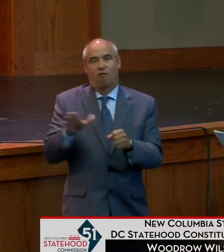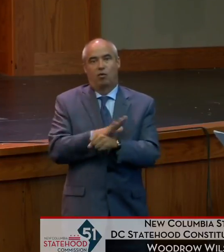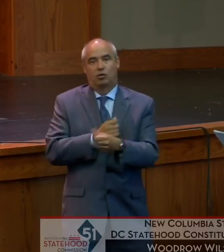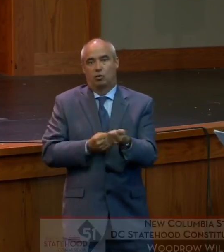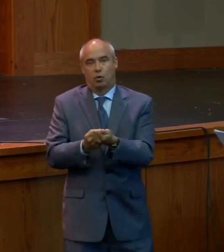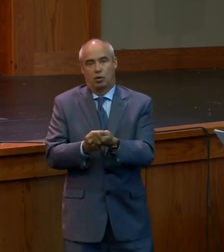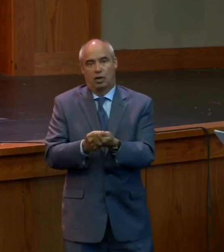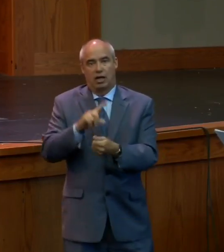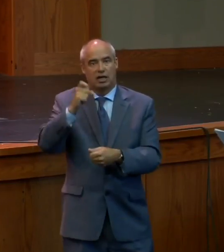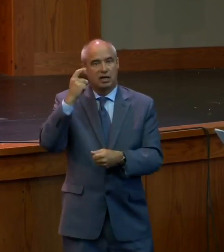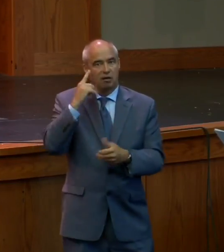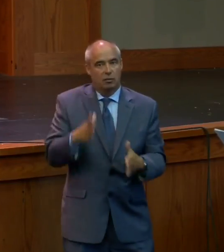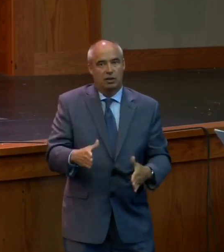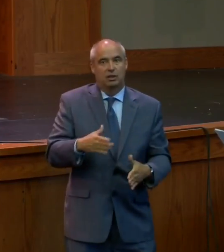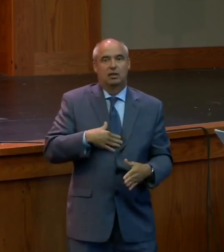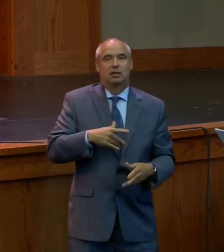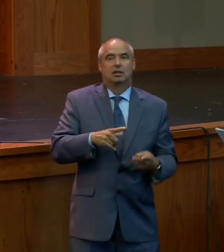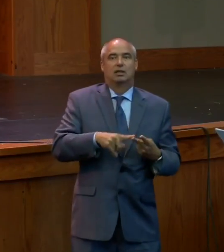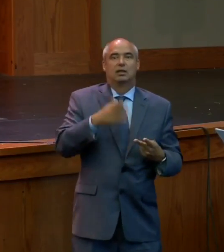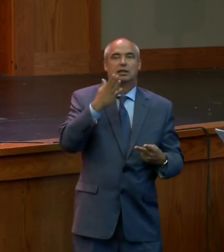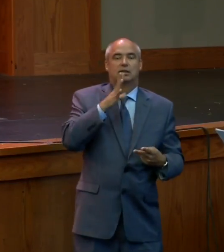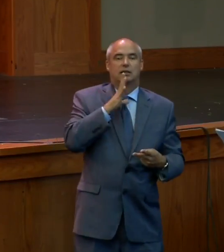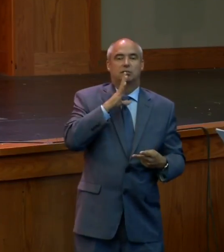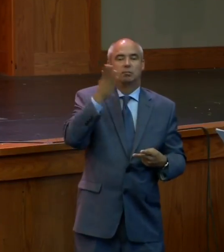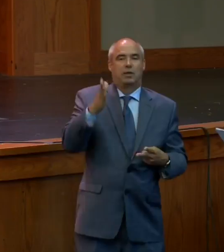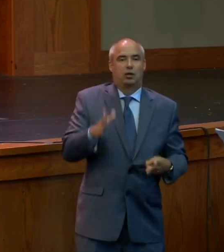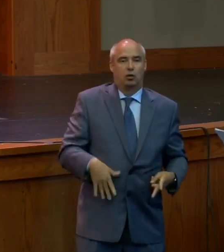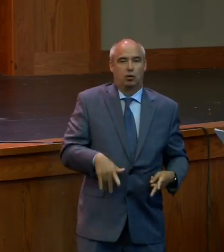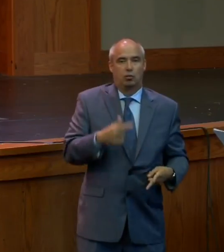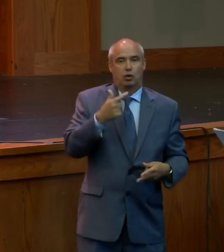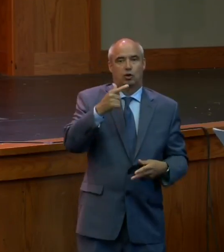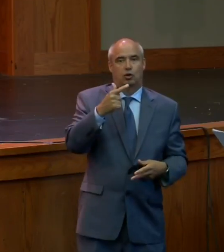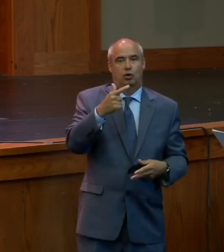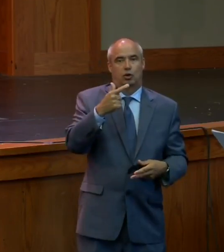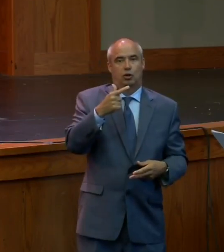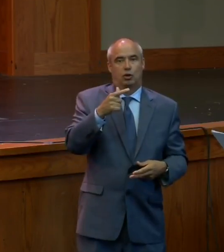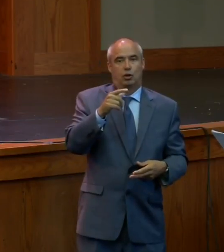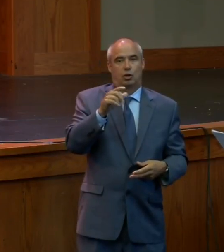FOR GOVERNOR, SPEAKER, ATTORNEY GENERAL AND OTHER OFFICES I PROPOSE INSTANT RUNOFF VOTING.